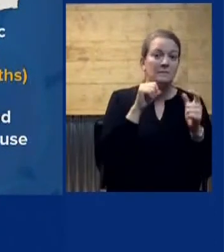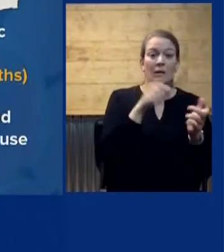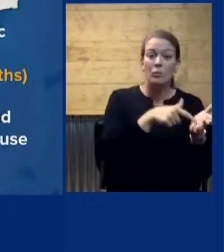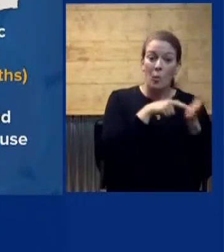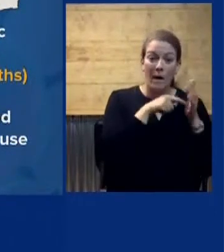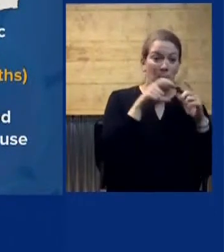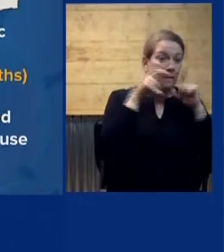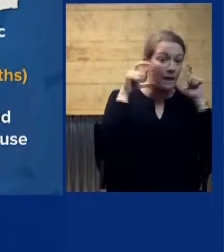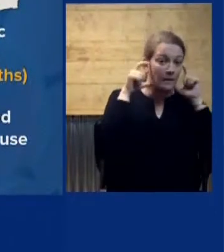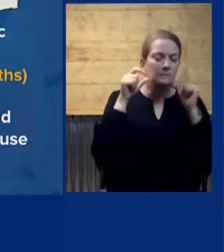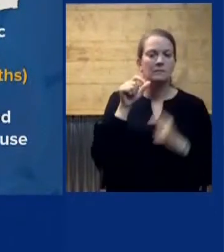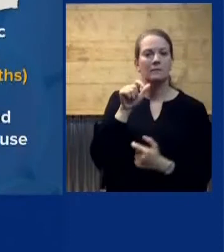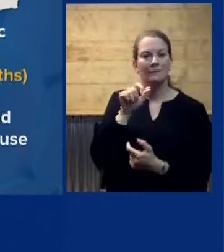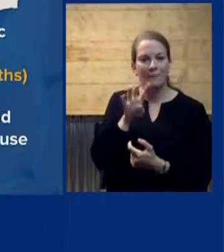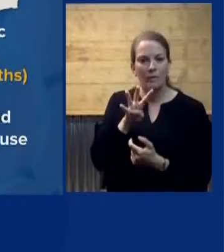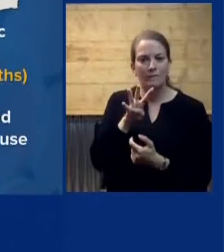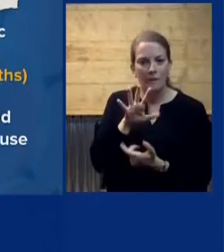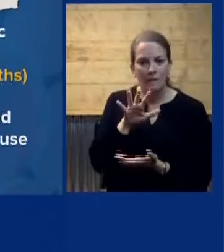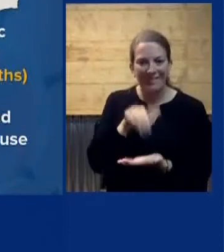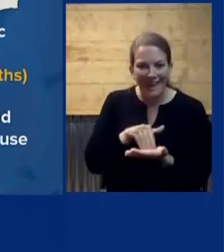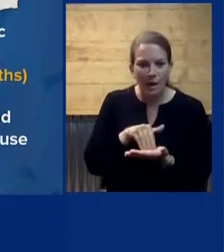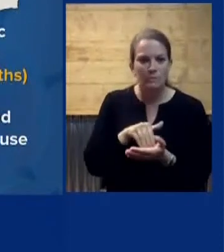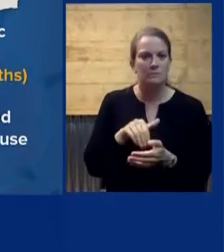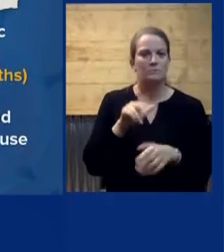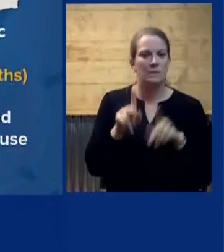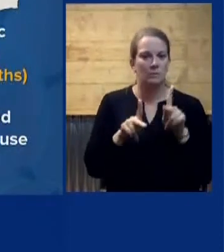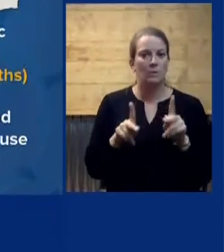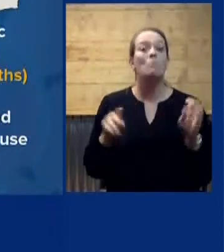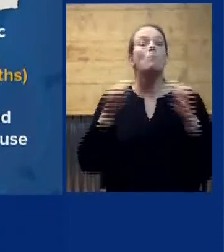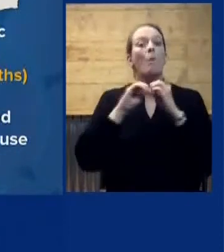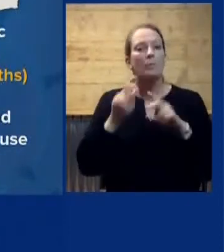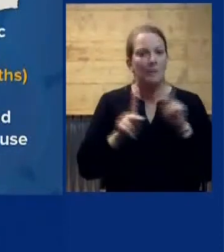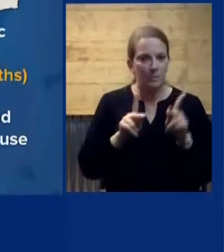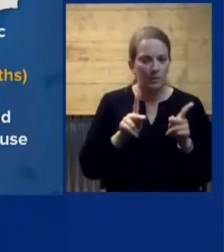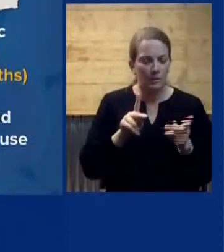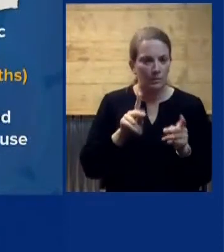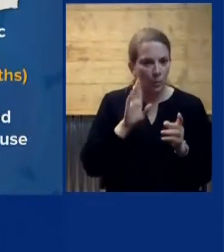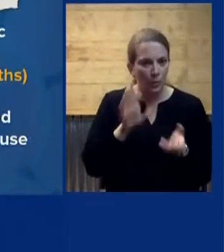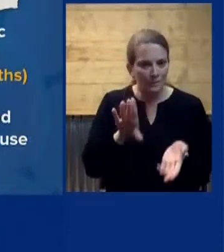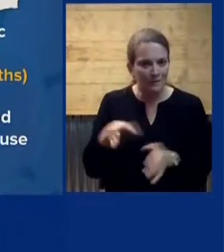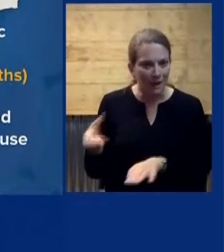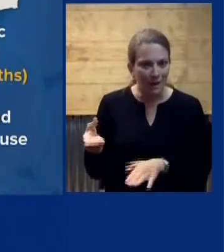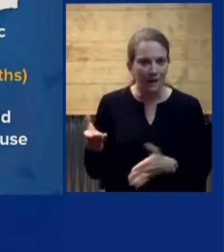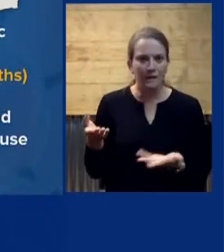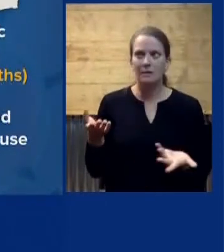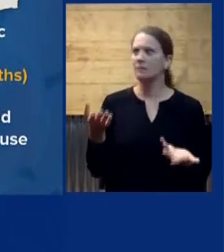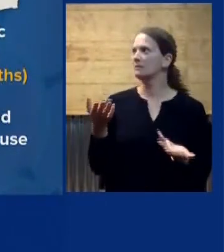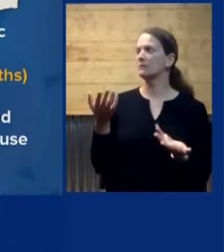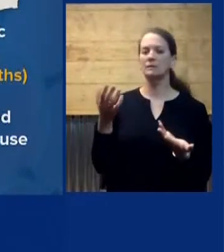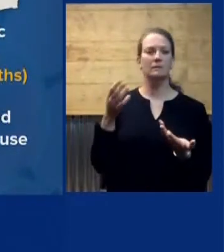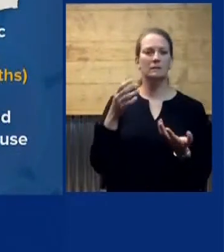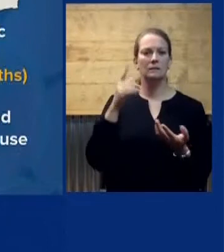POLICY WHEN THEY ARE TELLING YOU THAT IS WORKS AND IF IT YOU DON'T DO IT 45,000 MORE PEOPLE